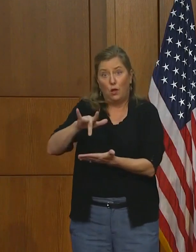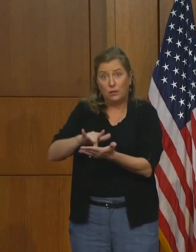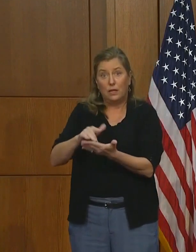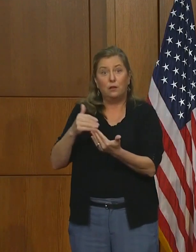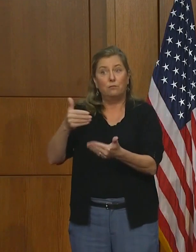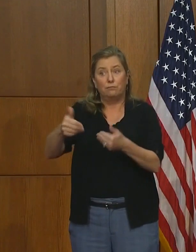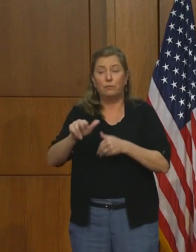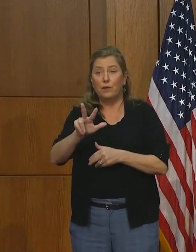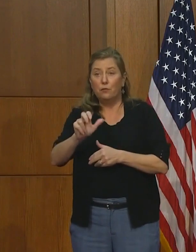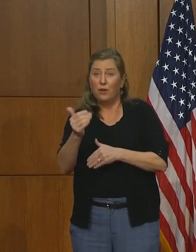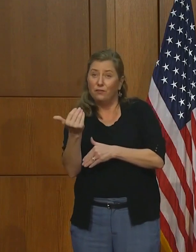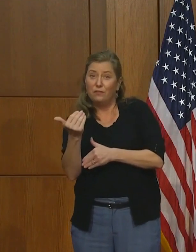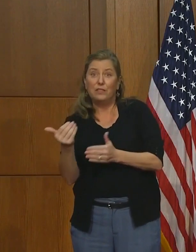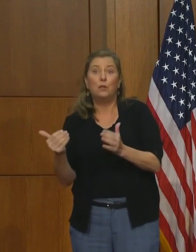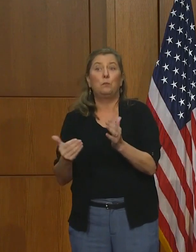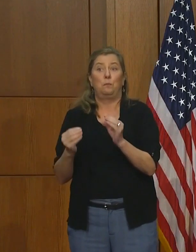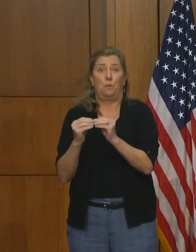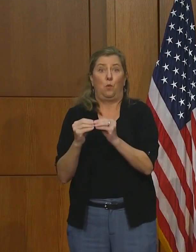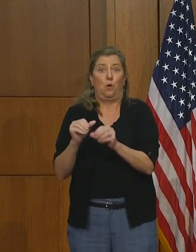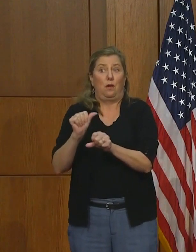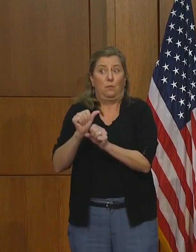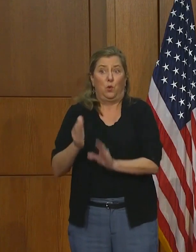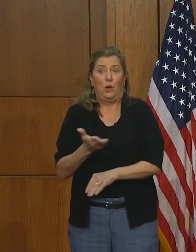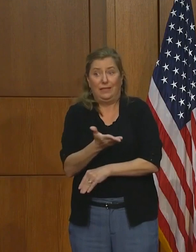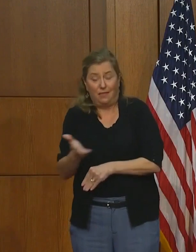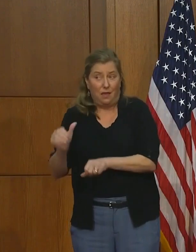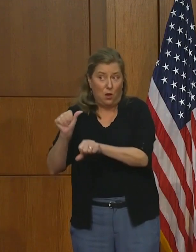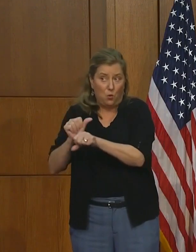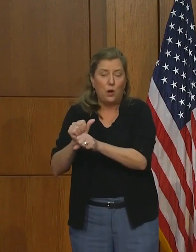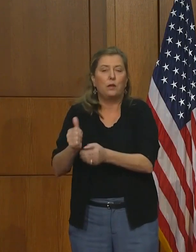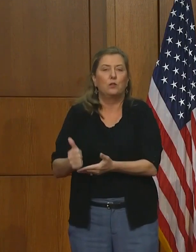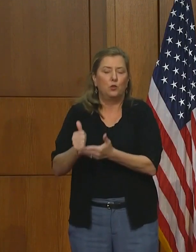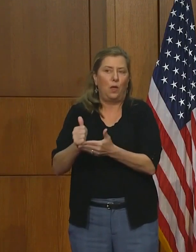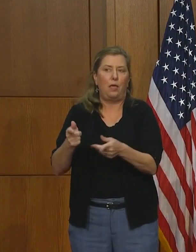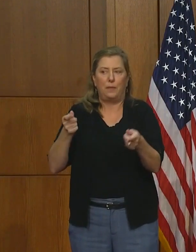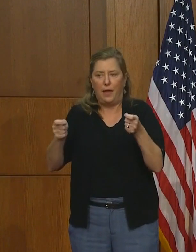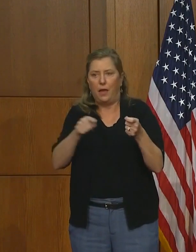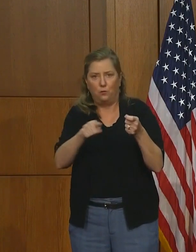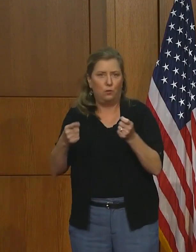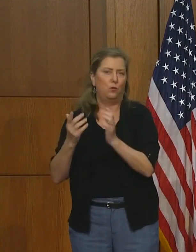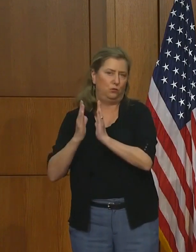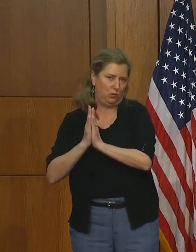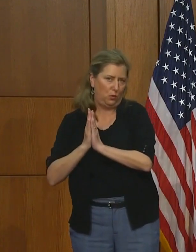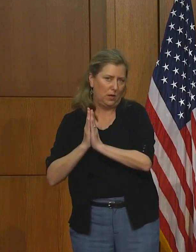WE ARE OPEN UP ON A NEW CALL CENTER WITH THREE HUNDRED AND